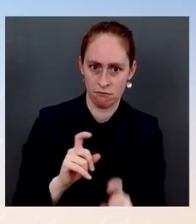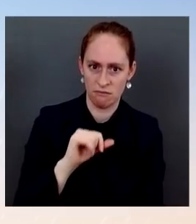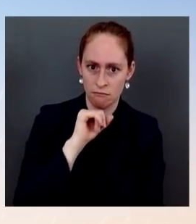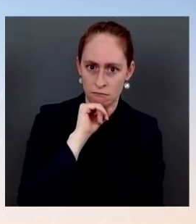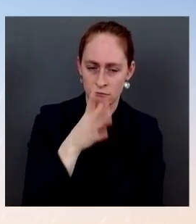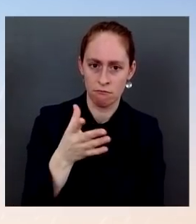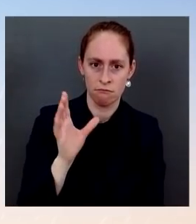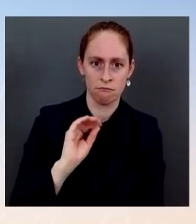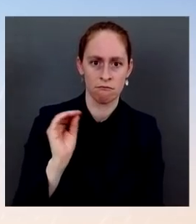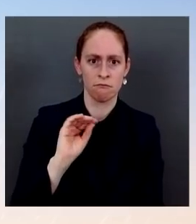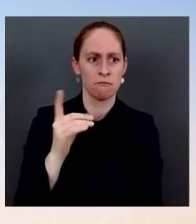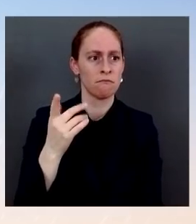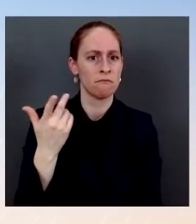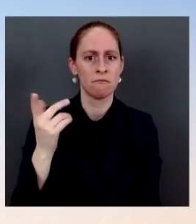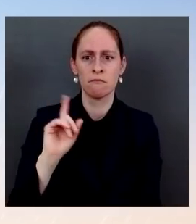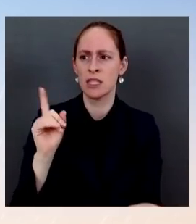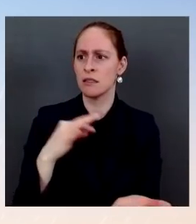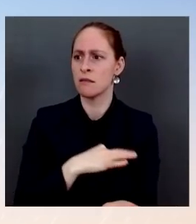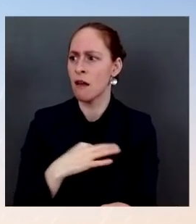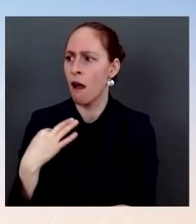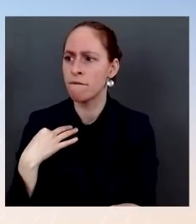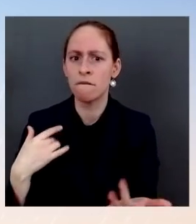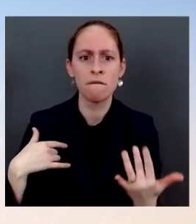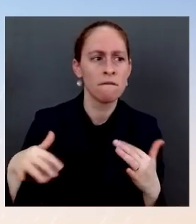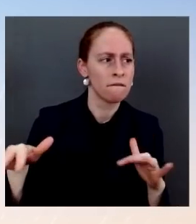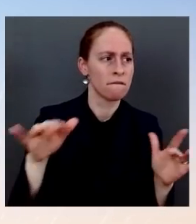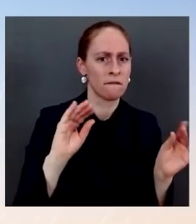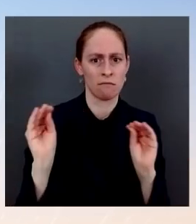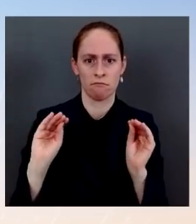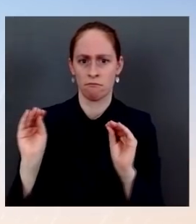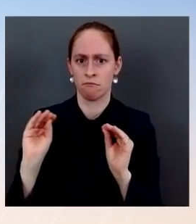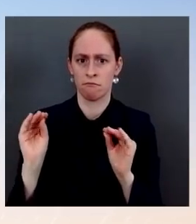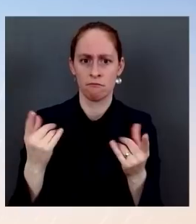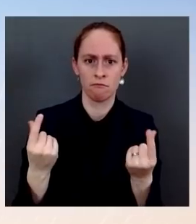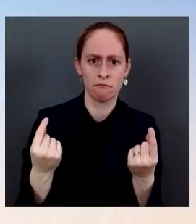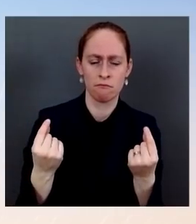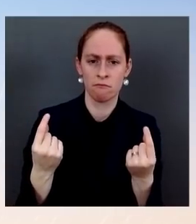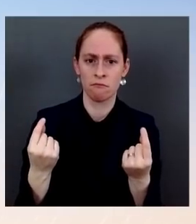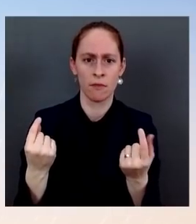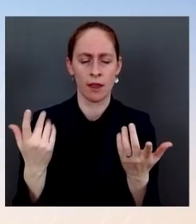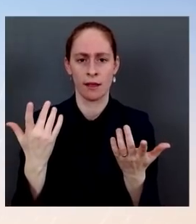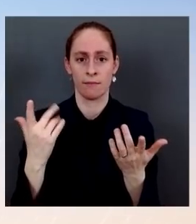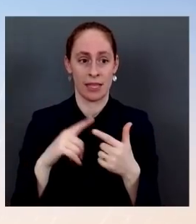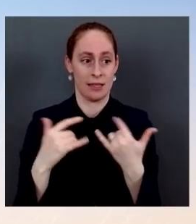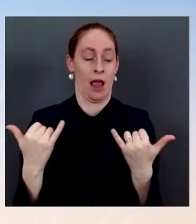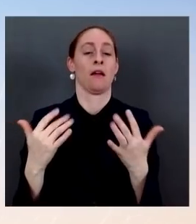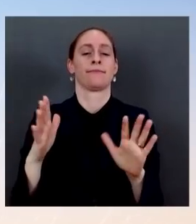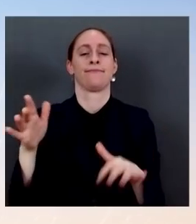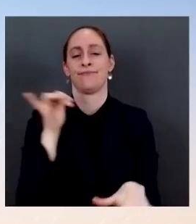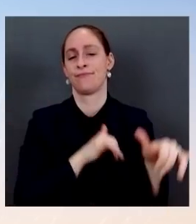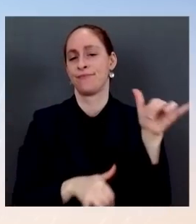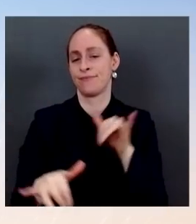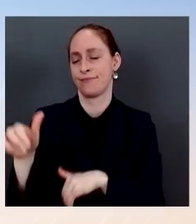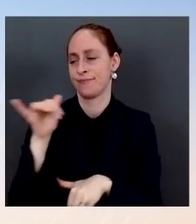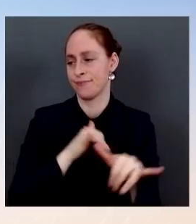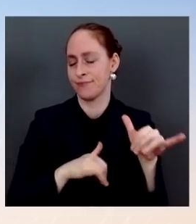What the President also did was use the Defense Production Act to invest $3 billion to ensure we were upping the market